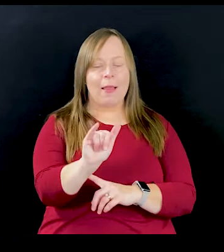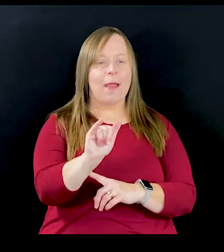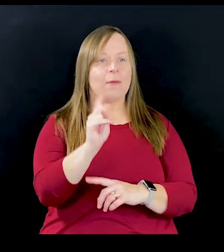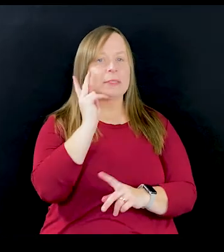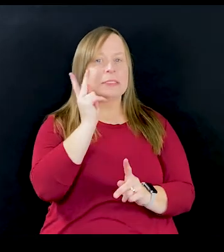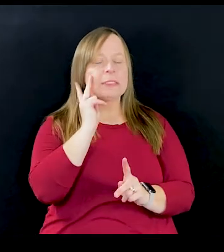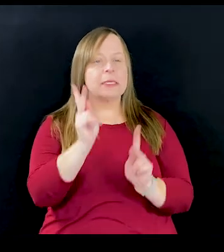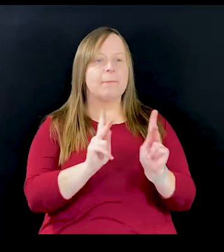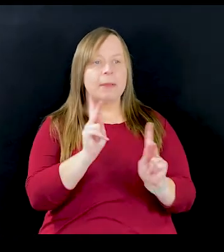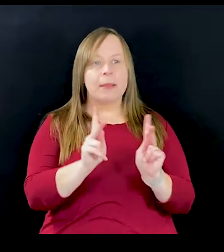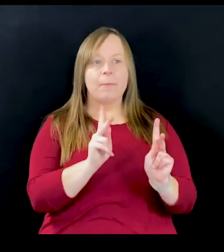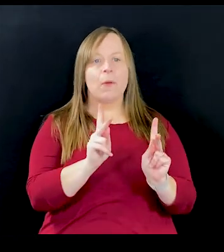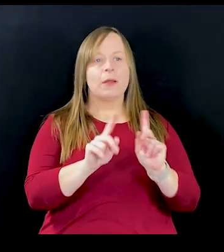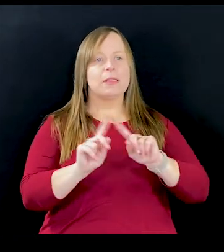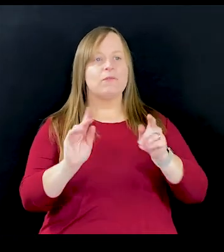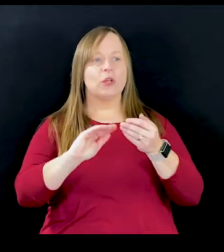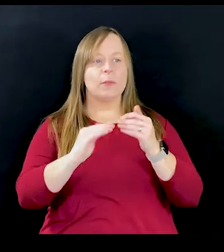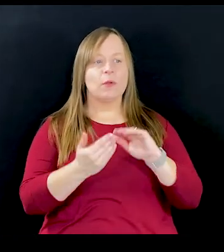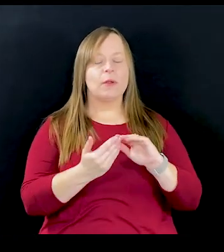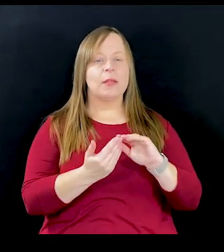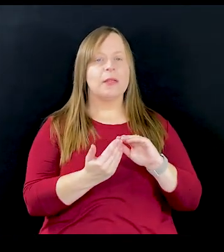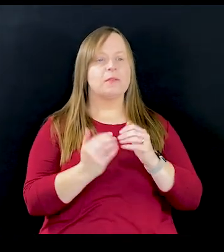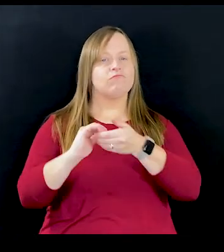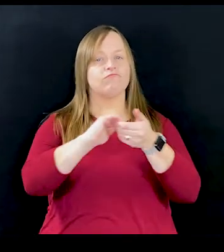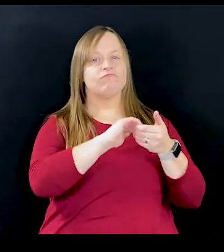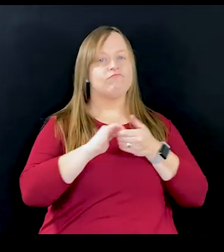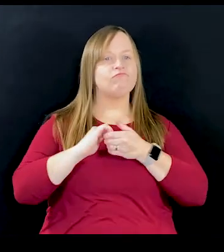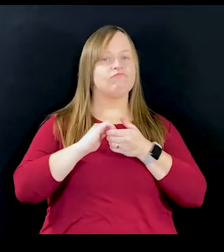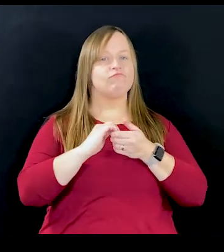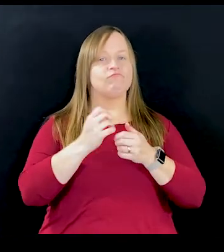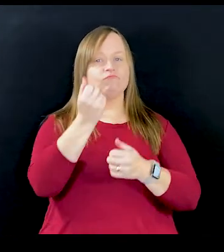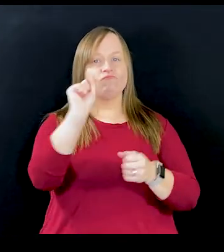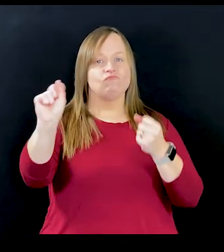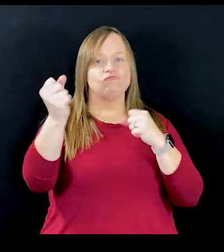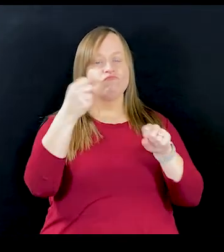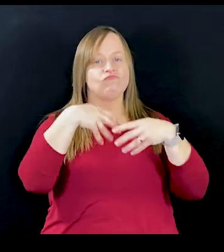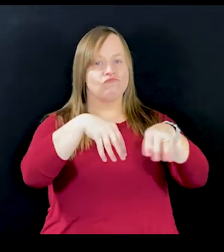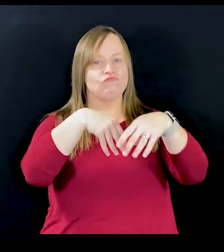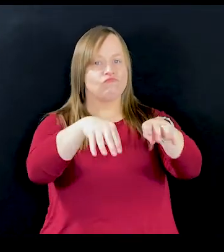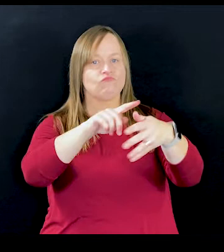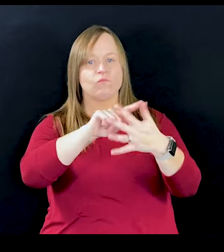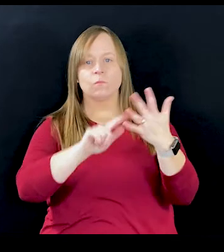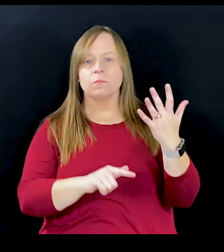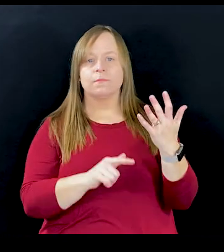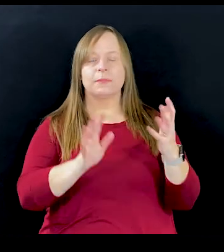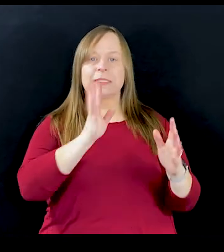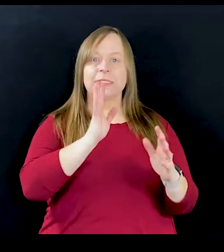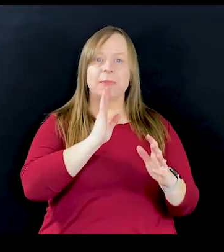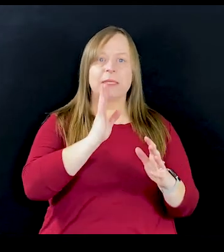We're seeing people in different communities coming together having rallies, having marches, speaking